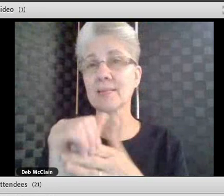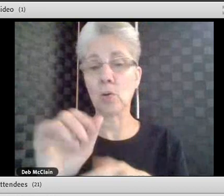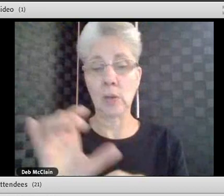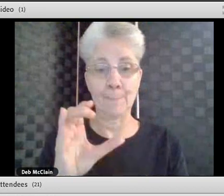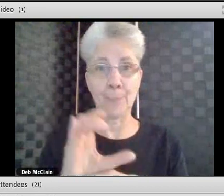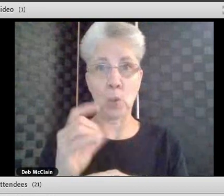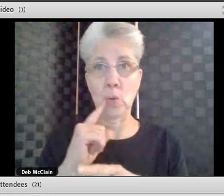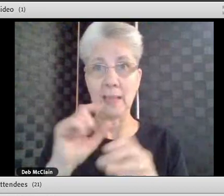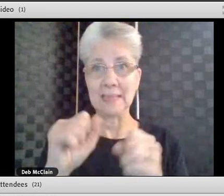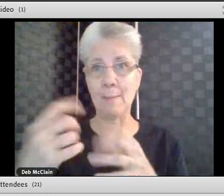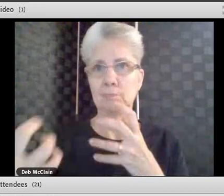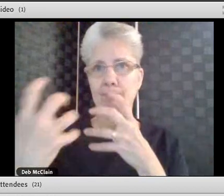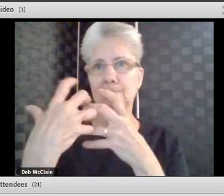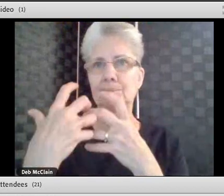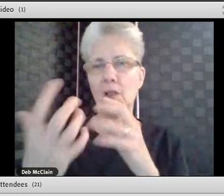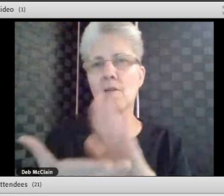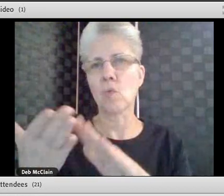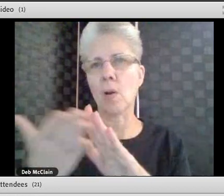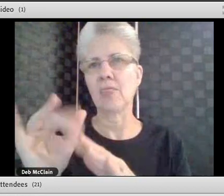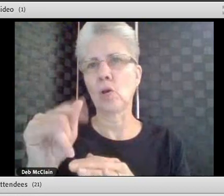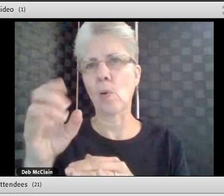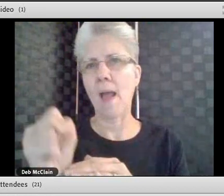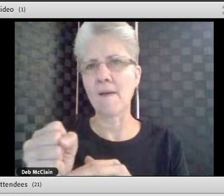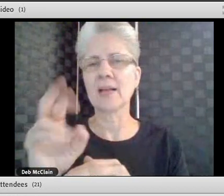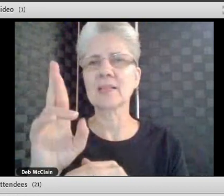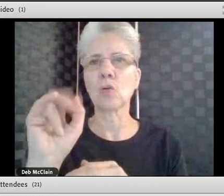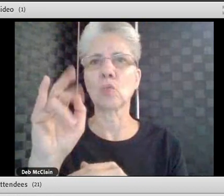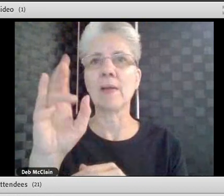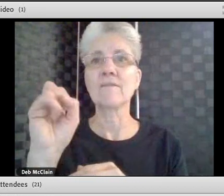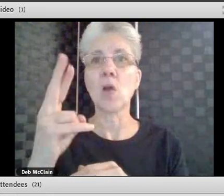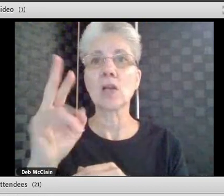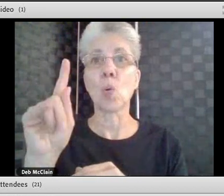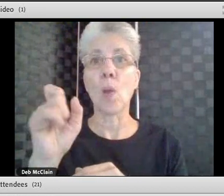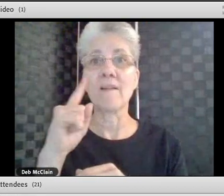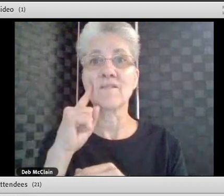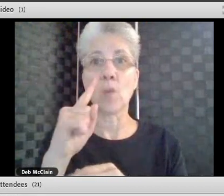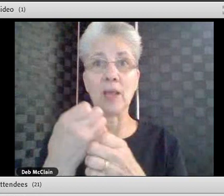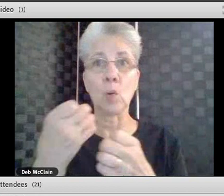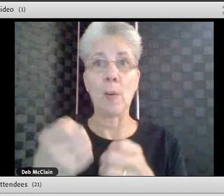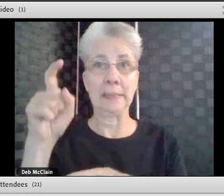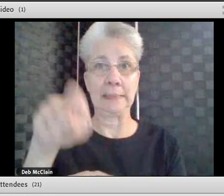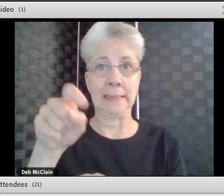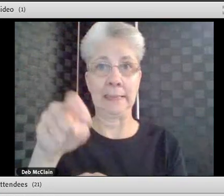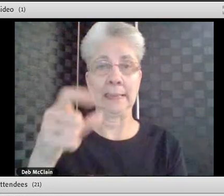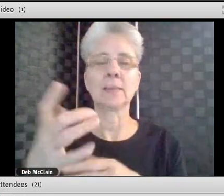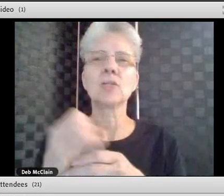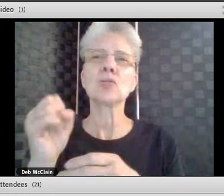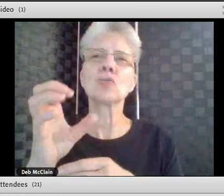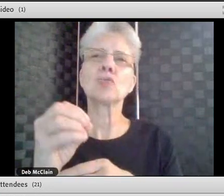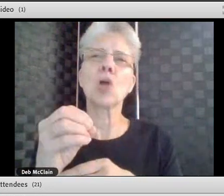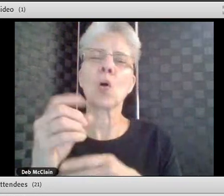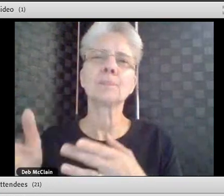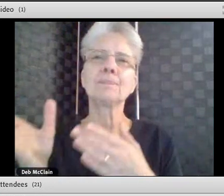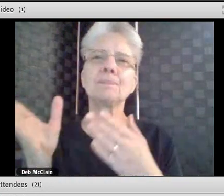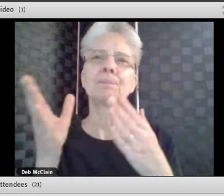but sometimes you need $1,000 computer that's capable of running the graphics and the refresh rate that's needed for the equipment.